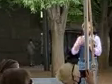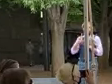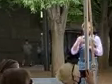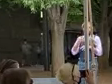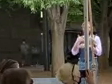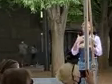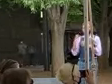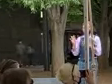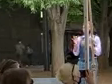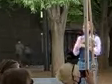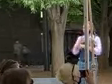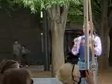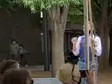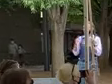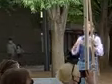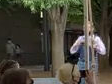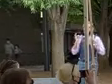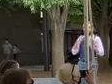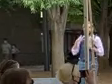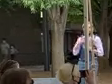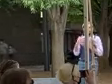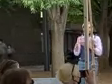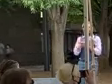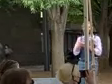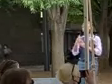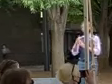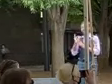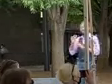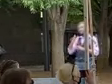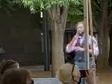It is thanks to the sheer willpower shown by those activists that day